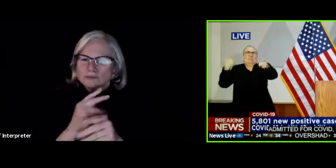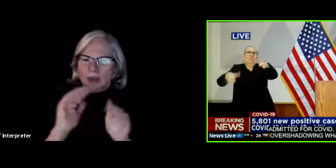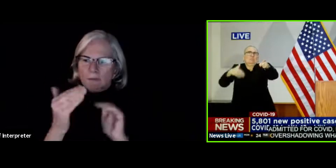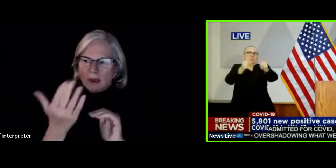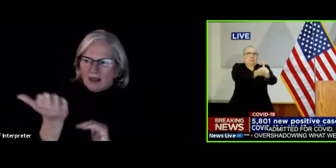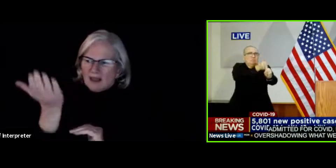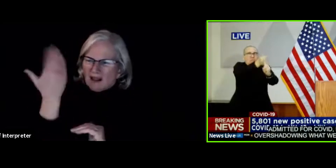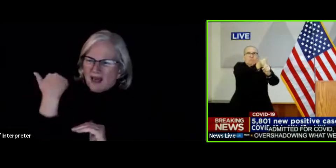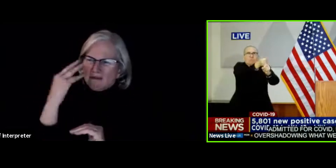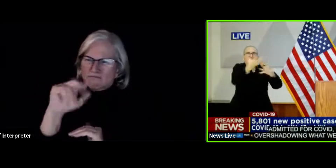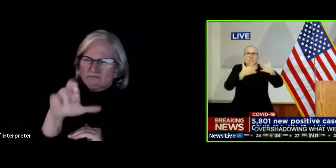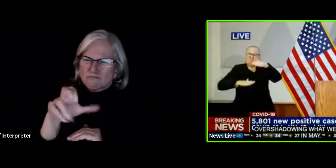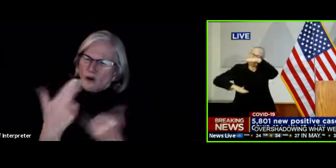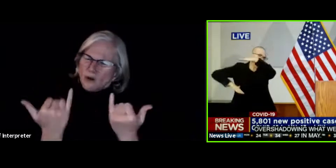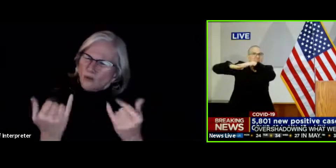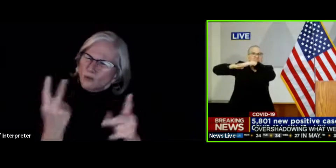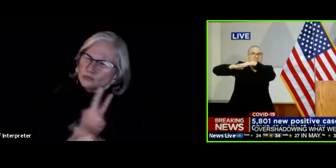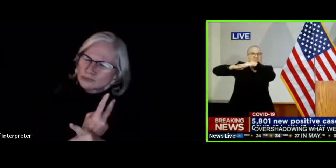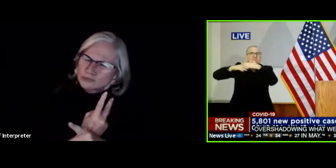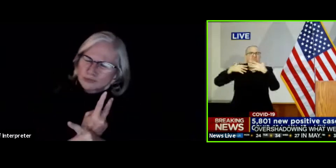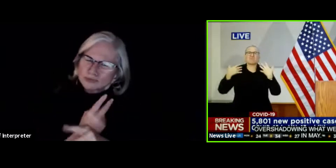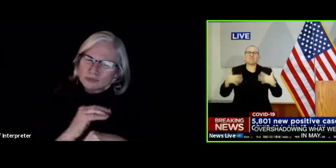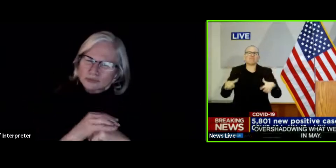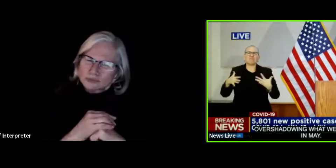TALKING ABOUT, BEFORE THE LAG PERIOD, WHERE THERE WERE